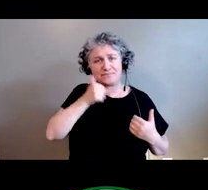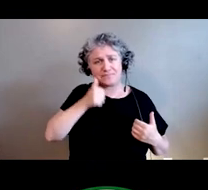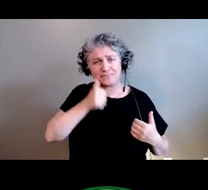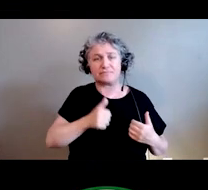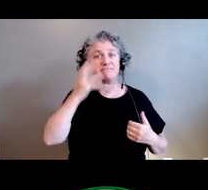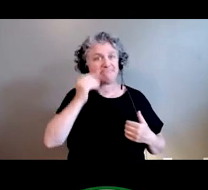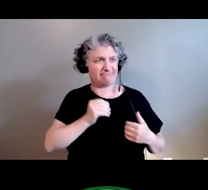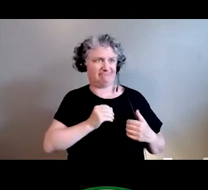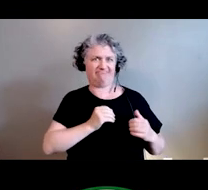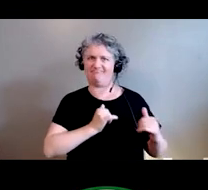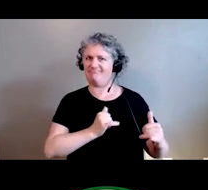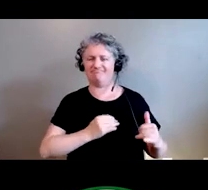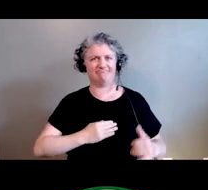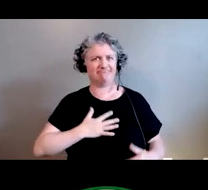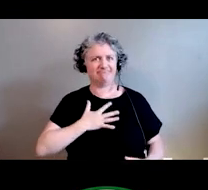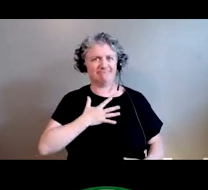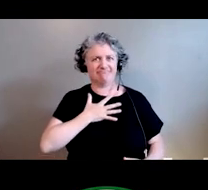to ski with her brother for the first time.